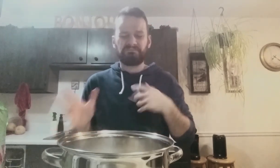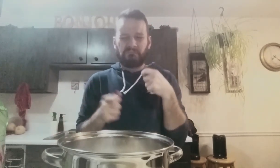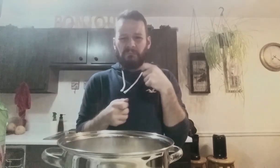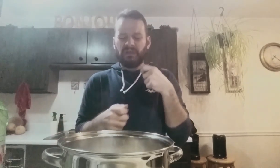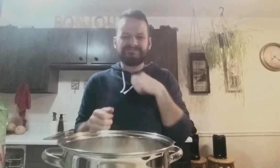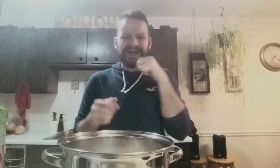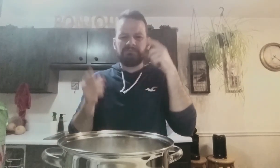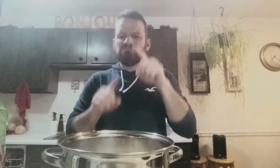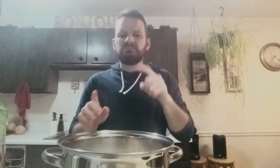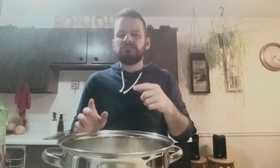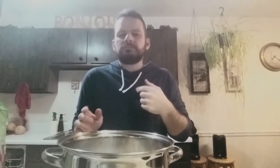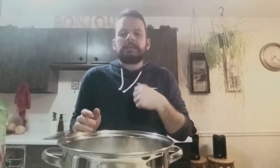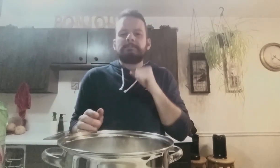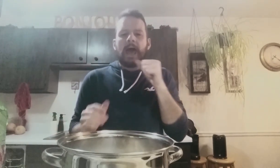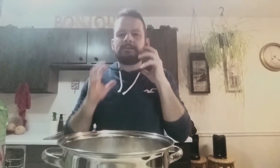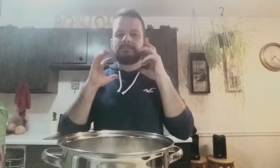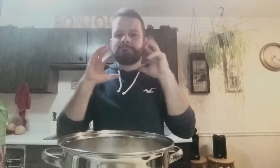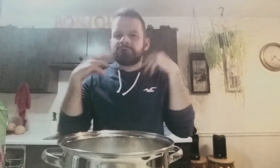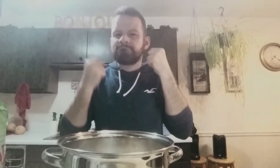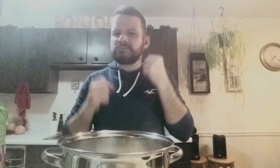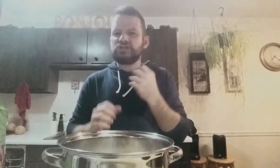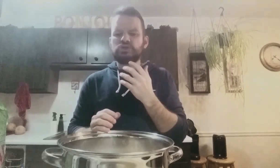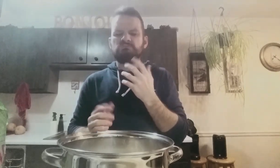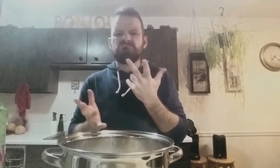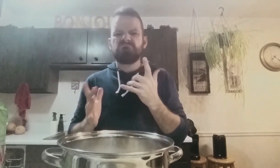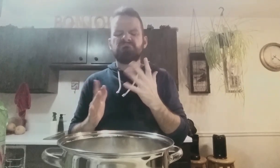I just can't tolerate the excessive sweetness.